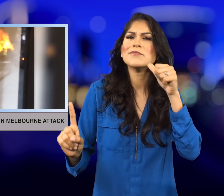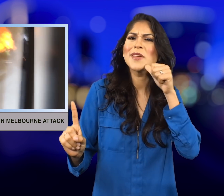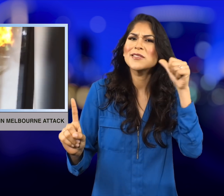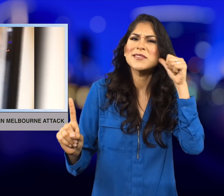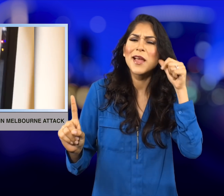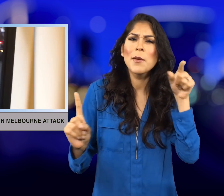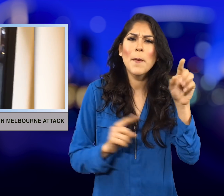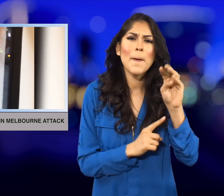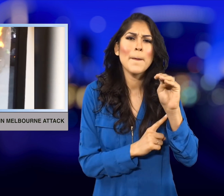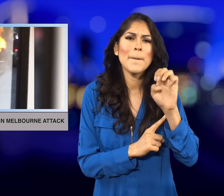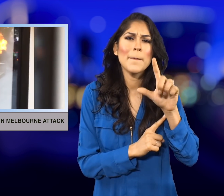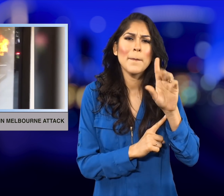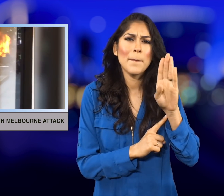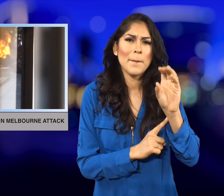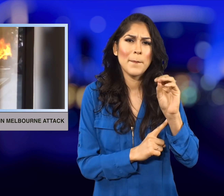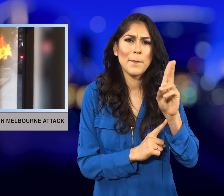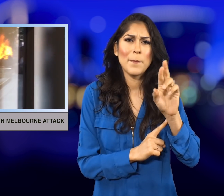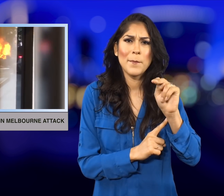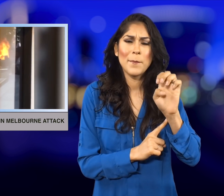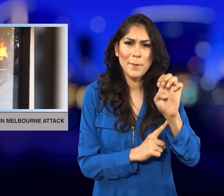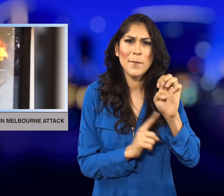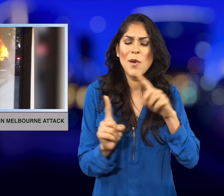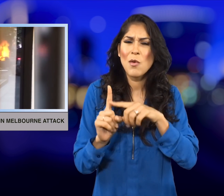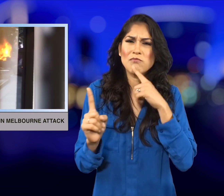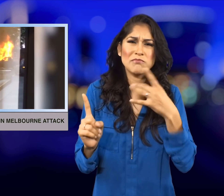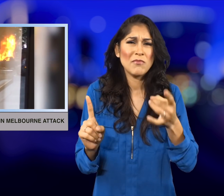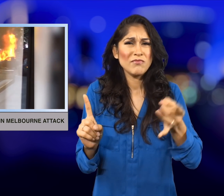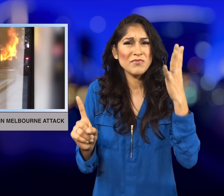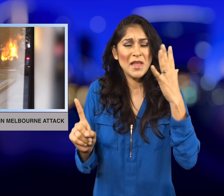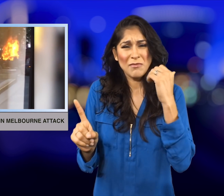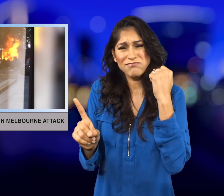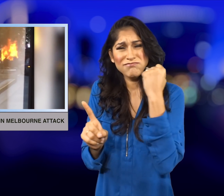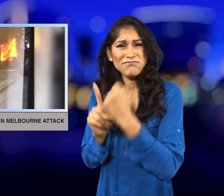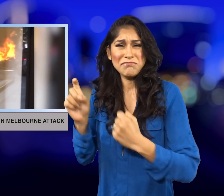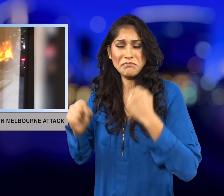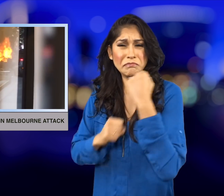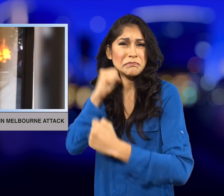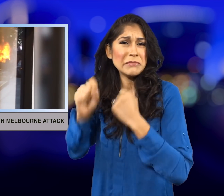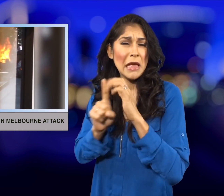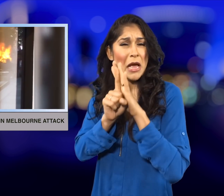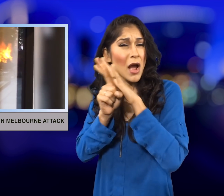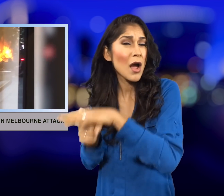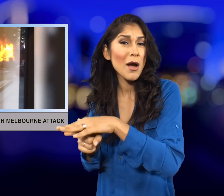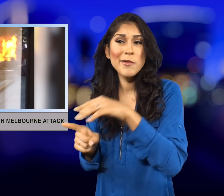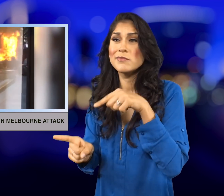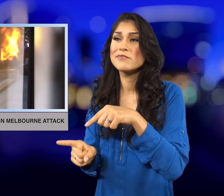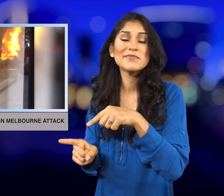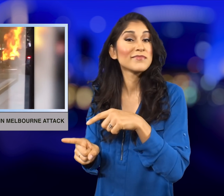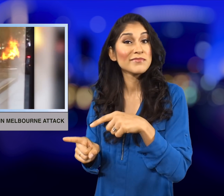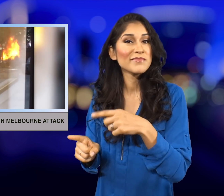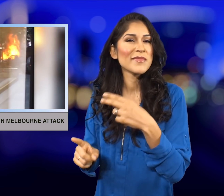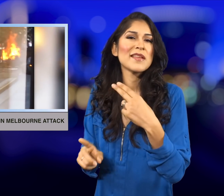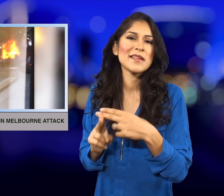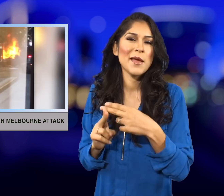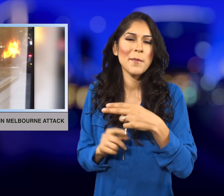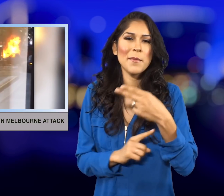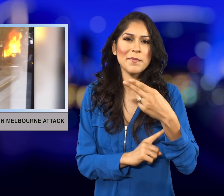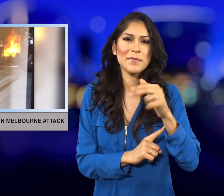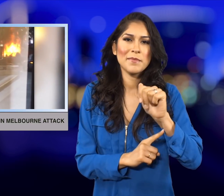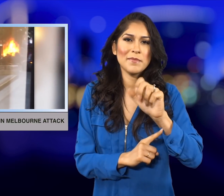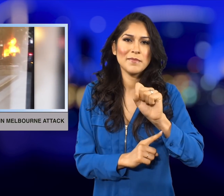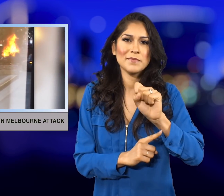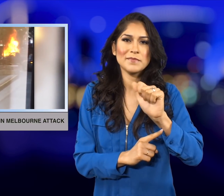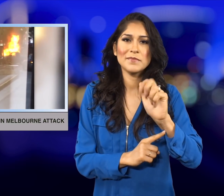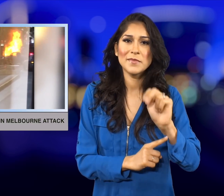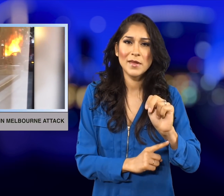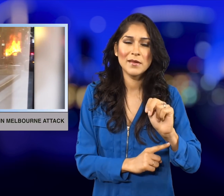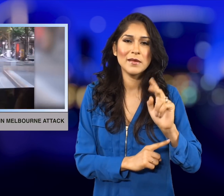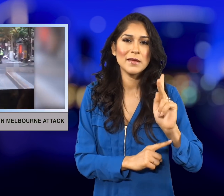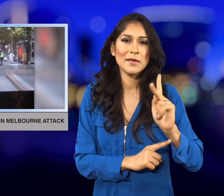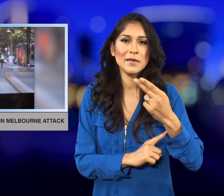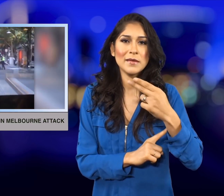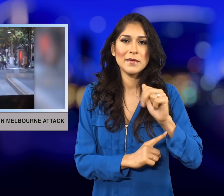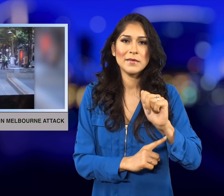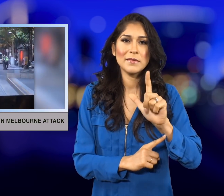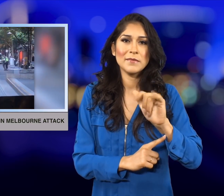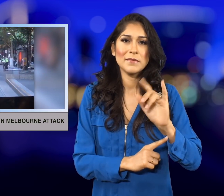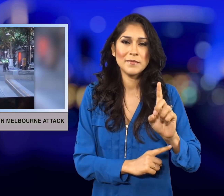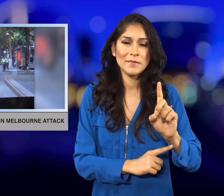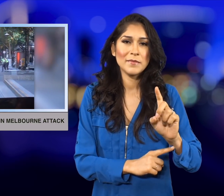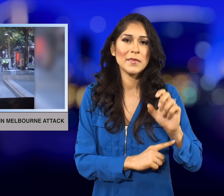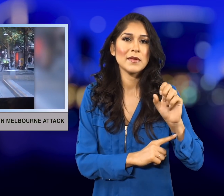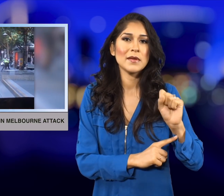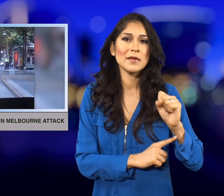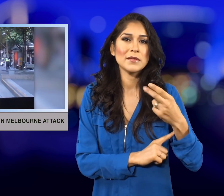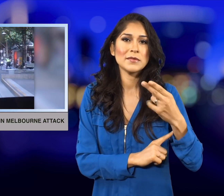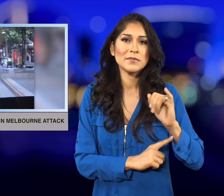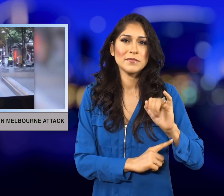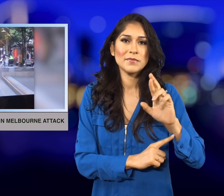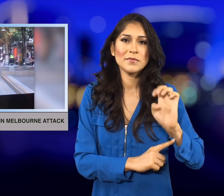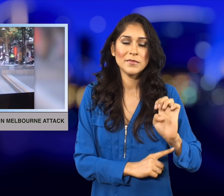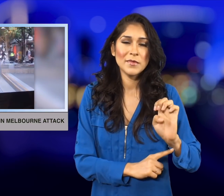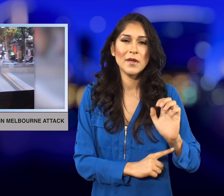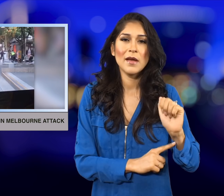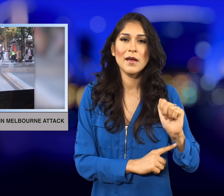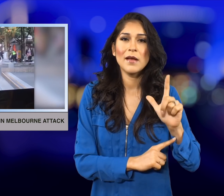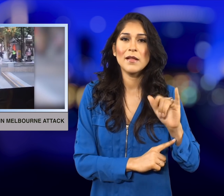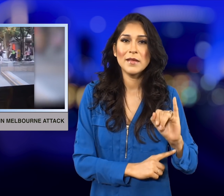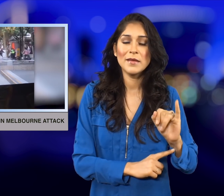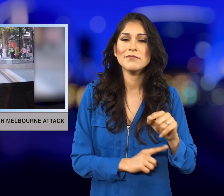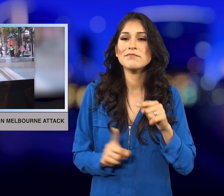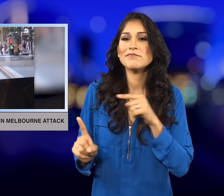deadly stabbing attack in Melbourne, as 30-year-old Hassan Khalid Shire Ali.